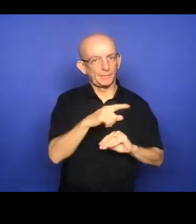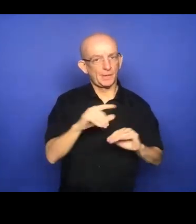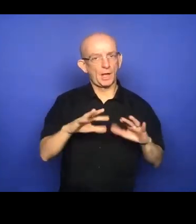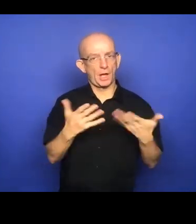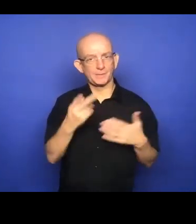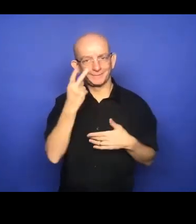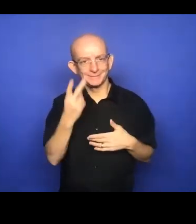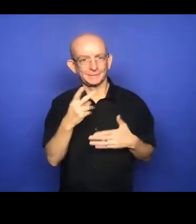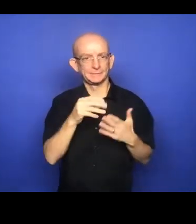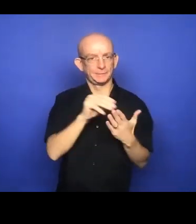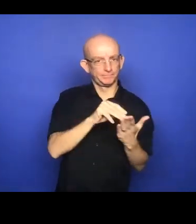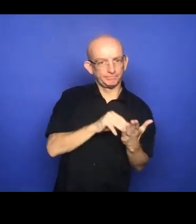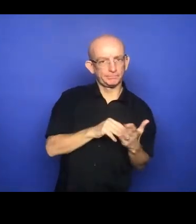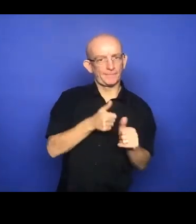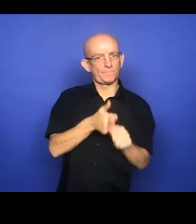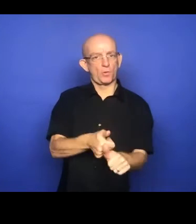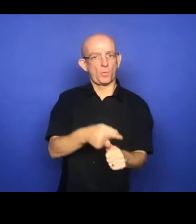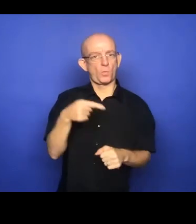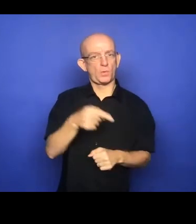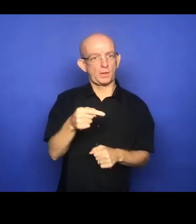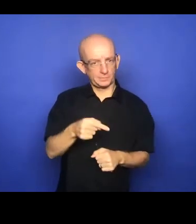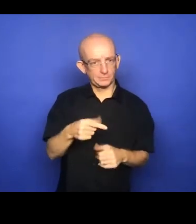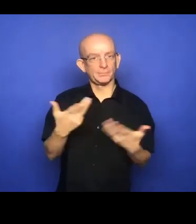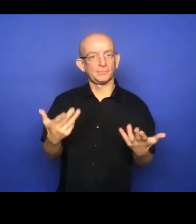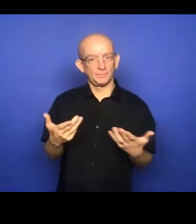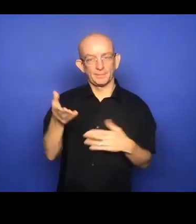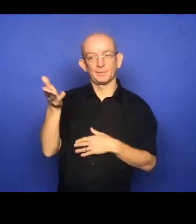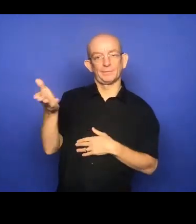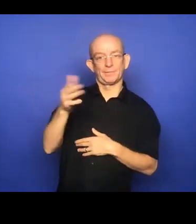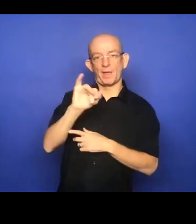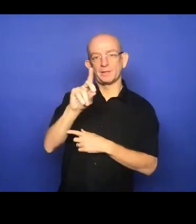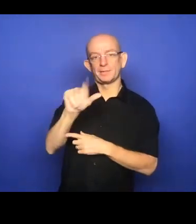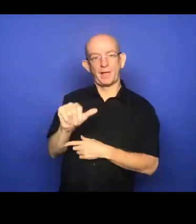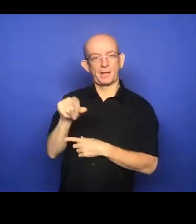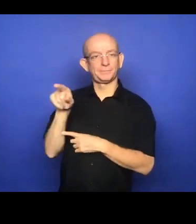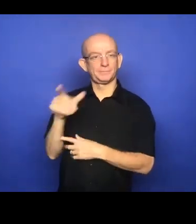the WG module. The International Disability Alliance